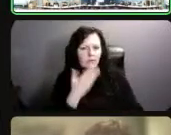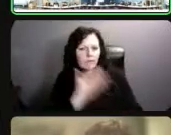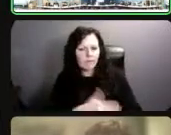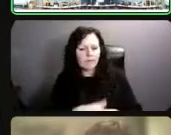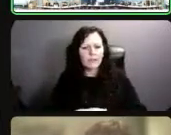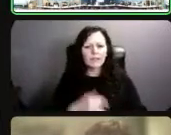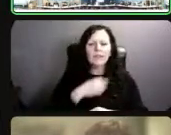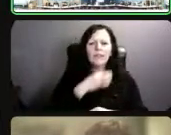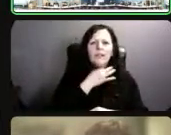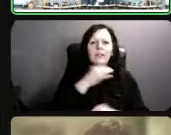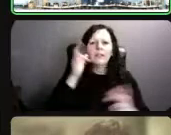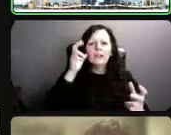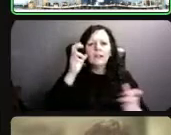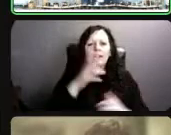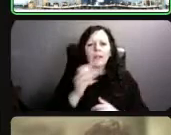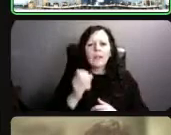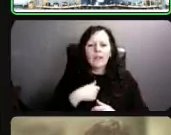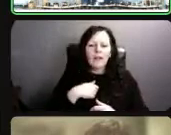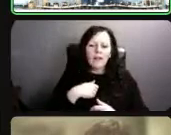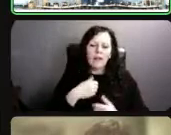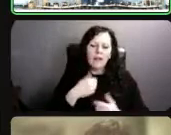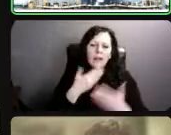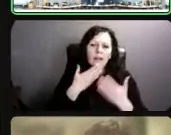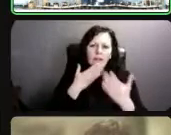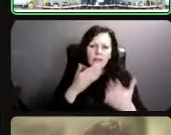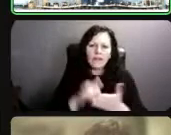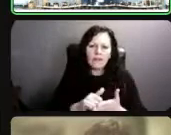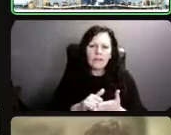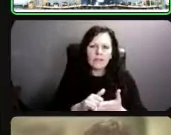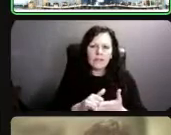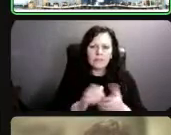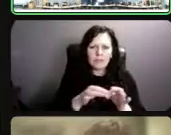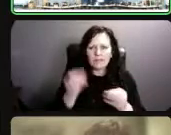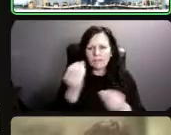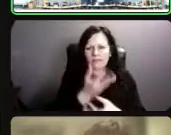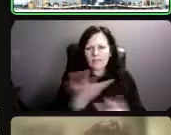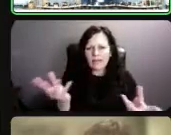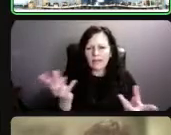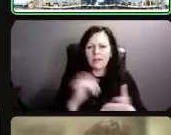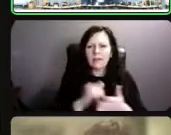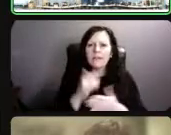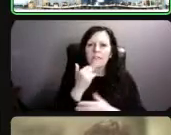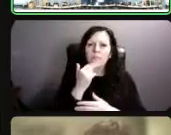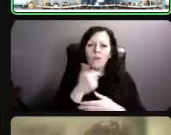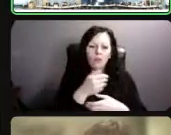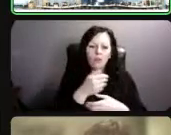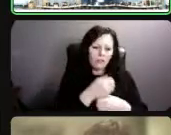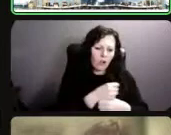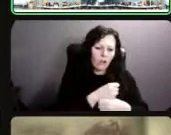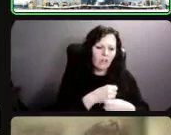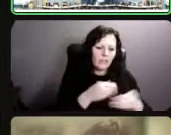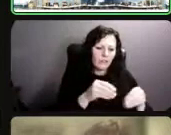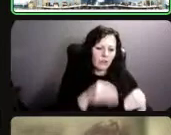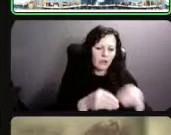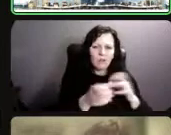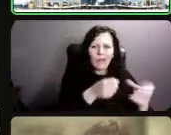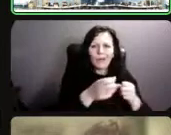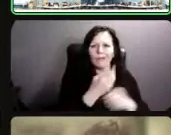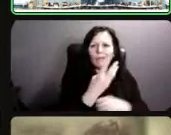OKAY. THANK YOU.